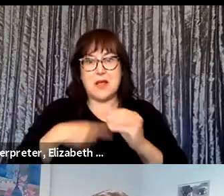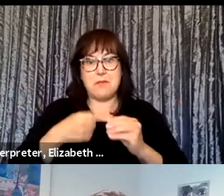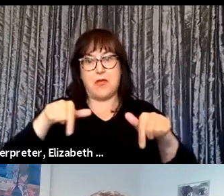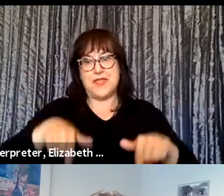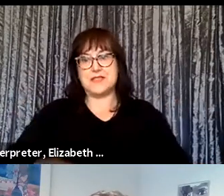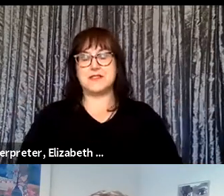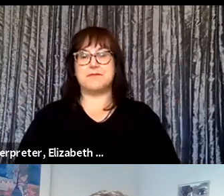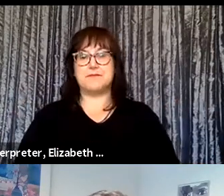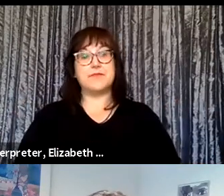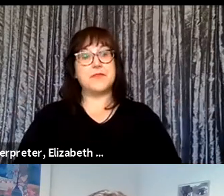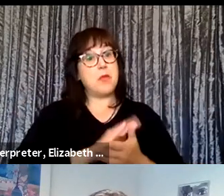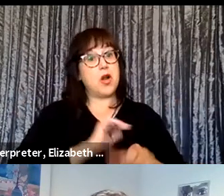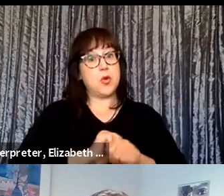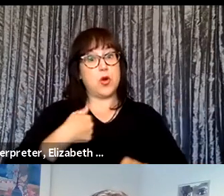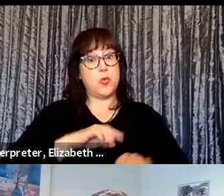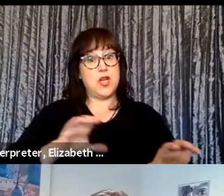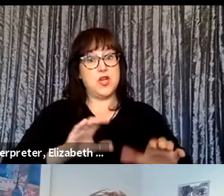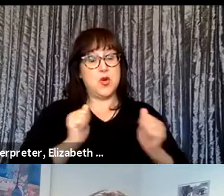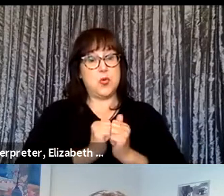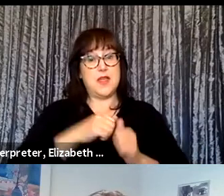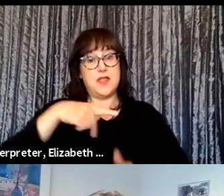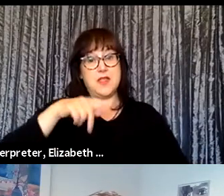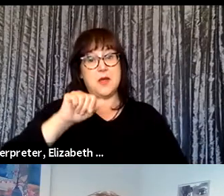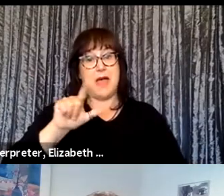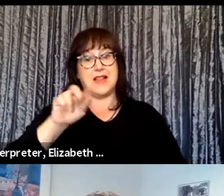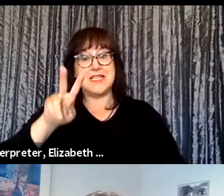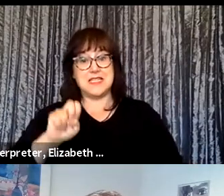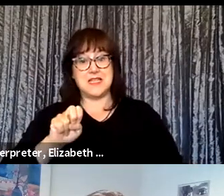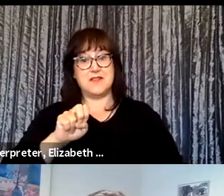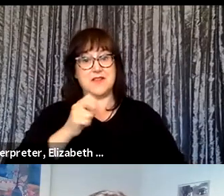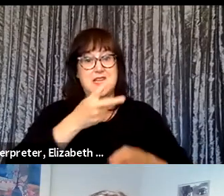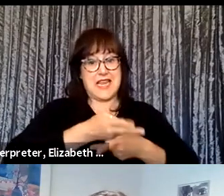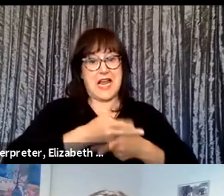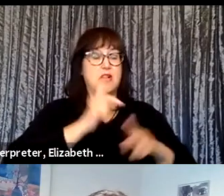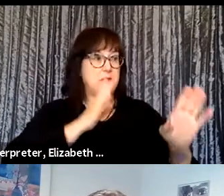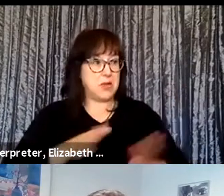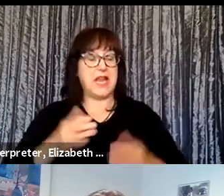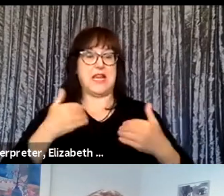and part of the work that we do here with our palliative care is really about, you know, planning and having those conversations